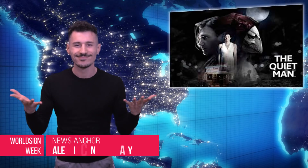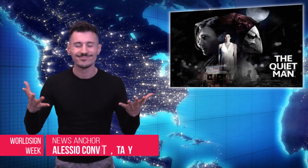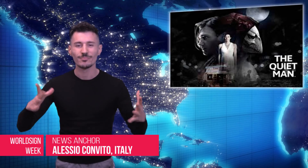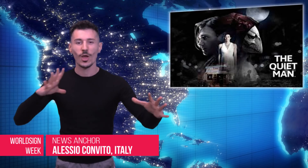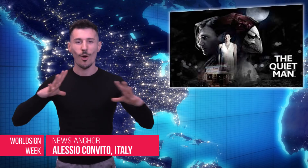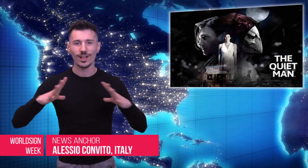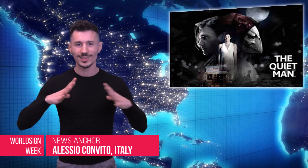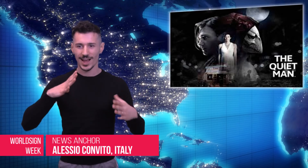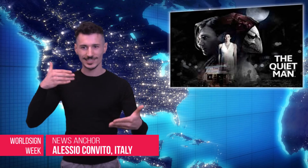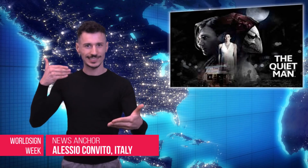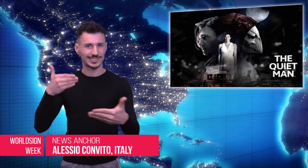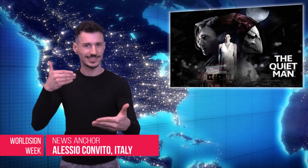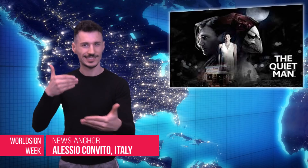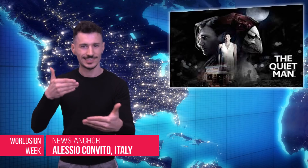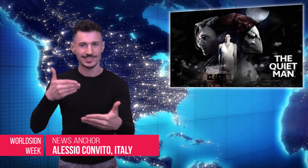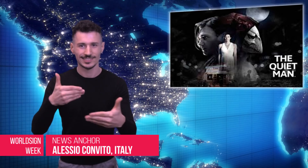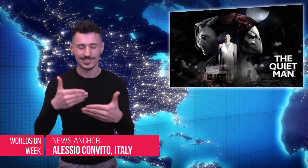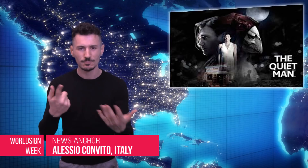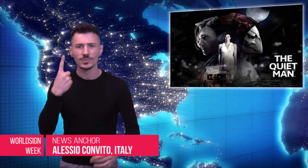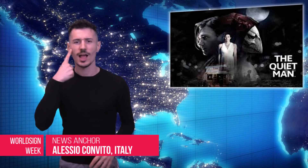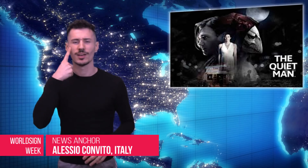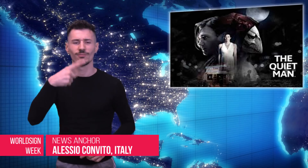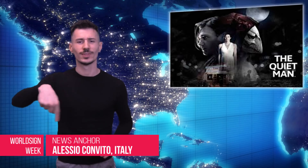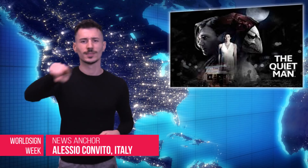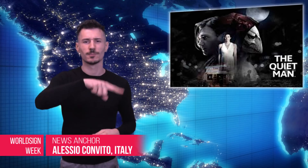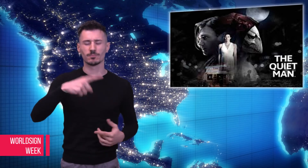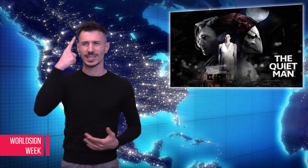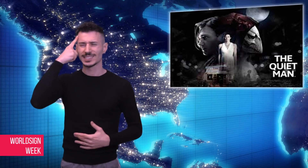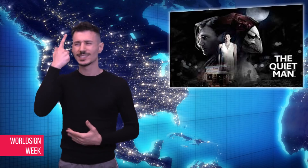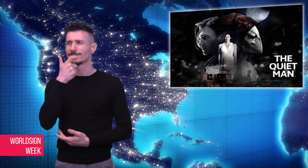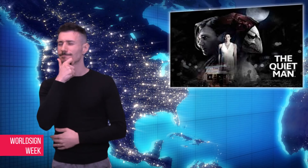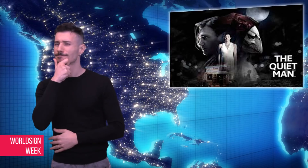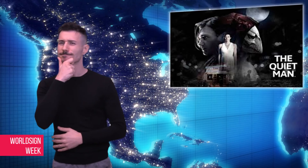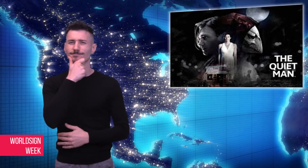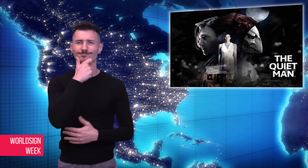Alessio: With the holidays fast approaching, we have a few gift ideas